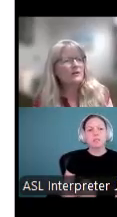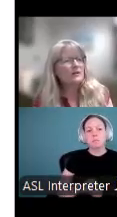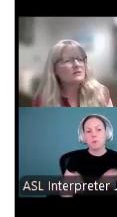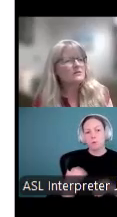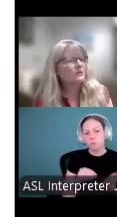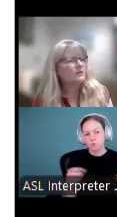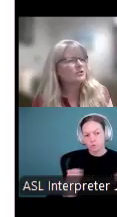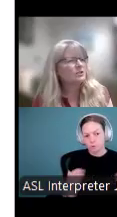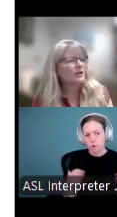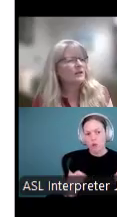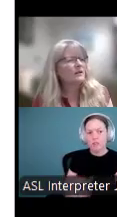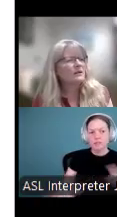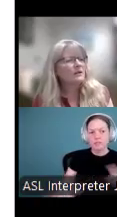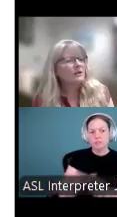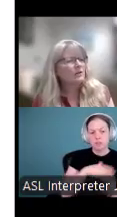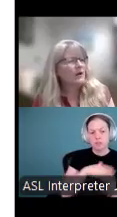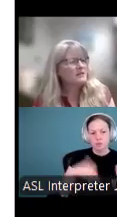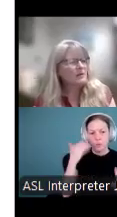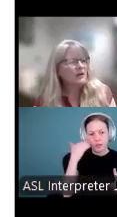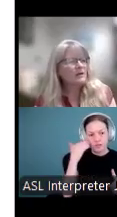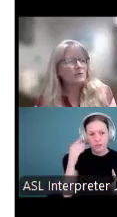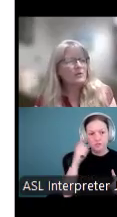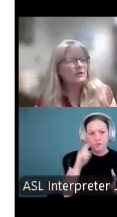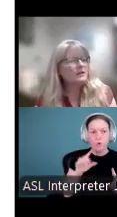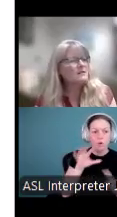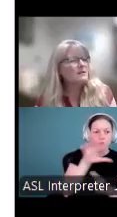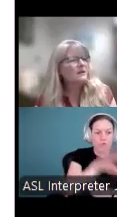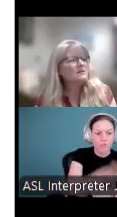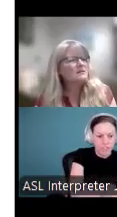awareness for reaching, grasping, rolling, sitting, and